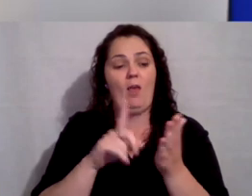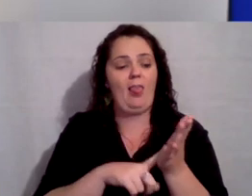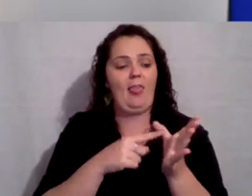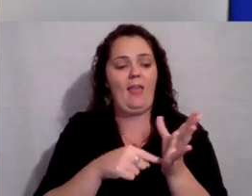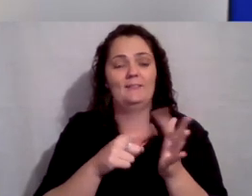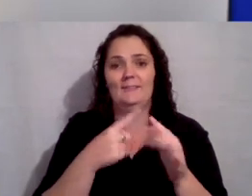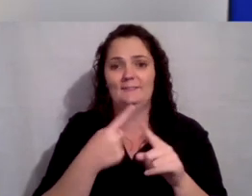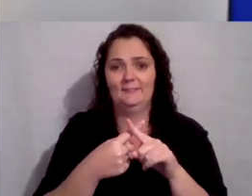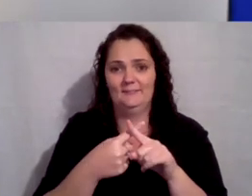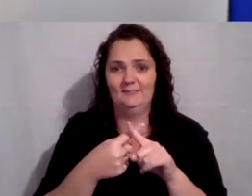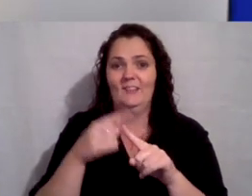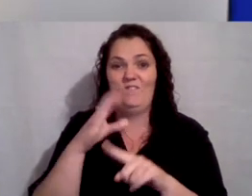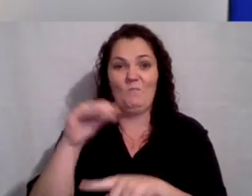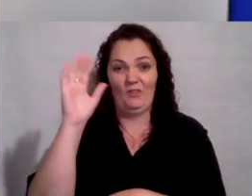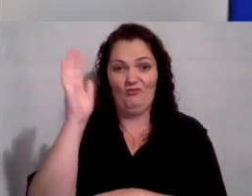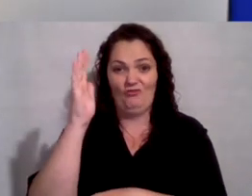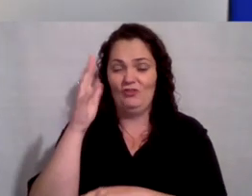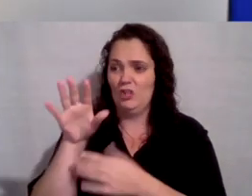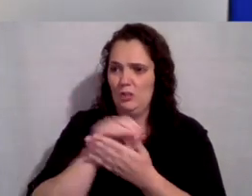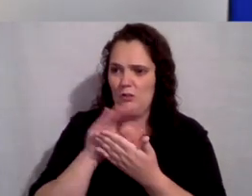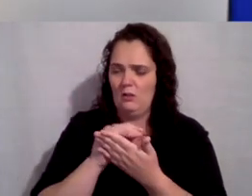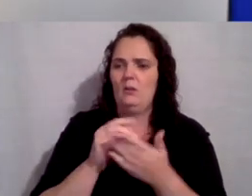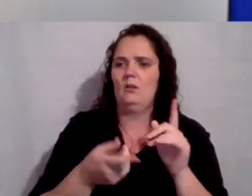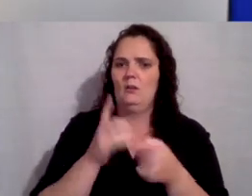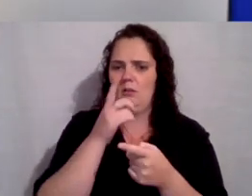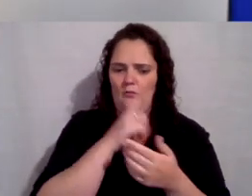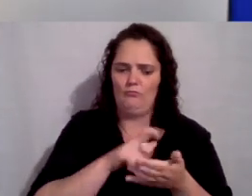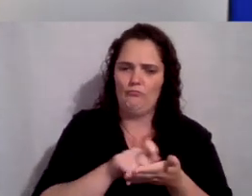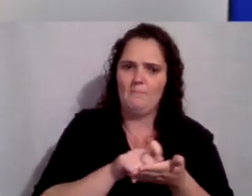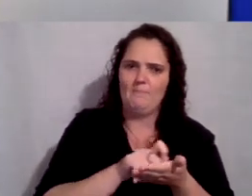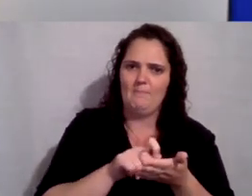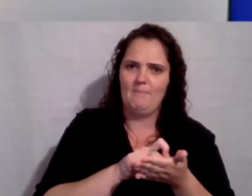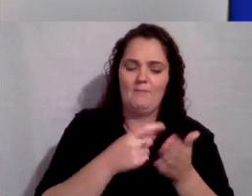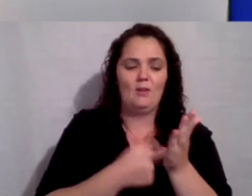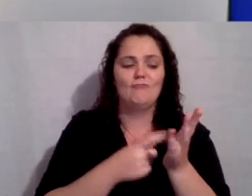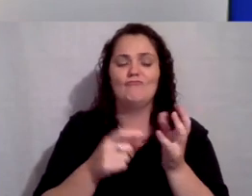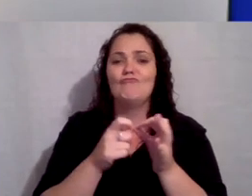realising that it would rub out pencil and calling it rubber, so that the word rubber comes from